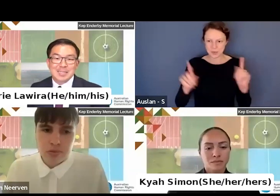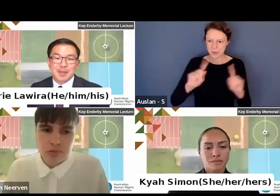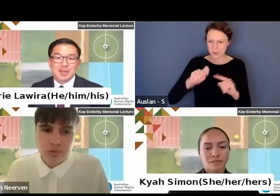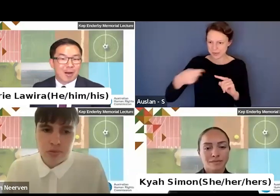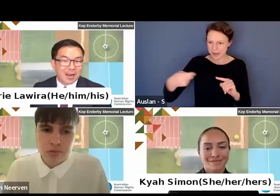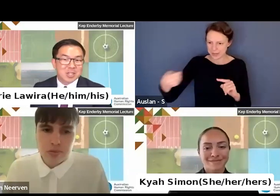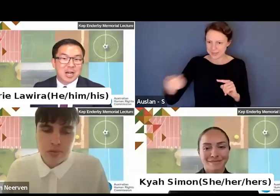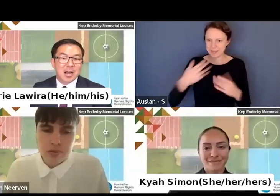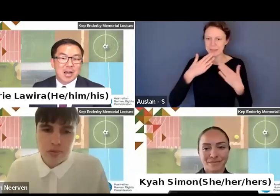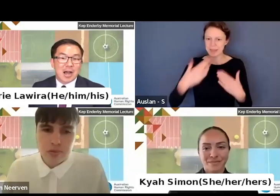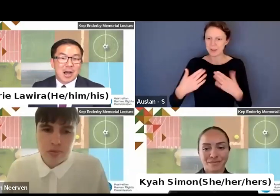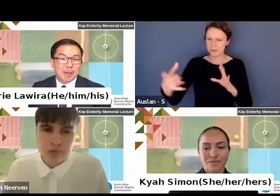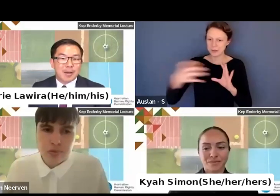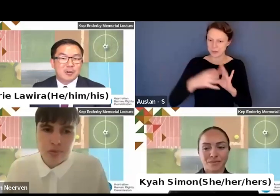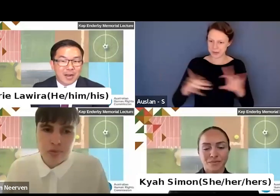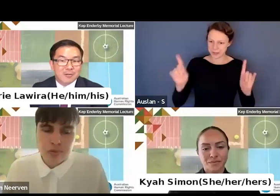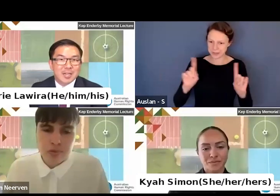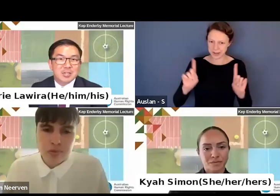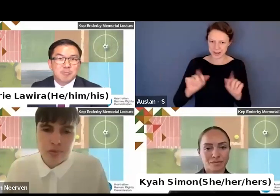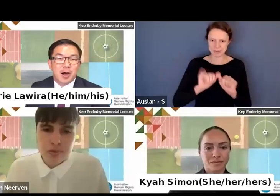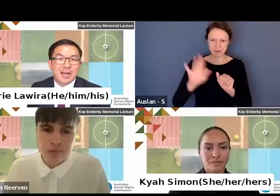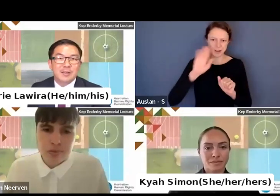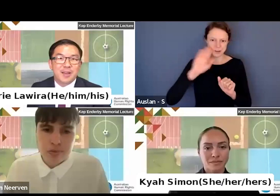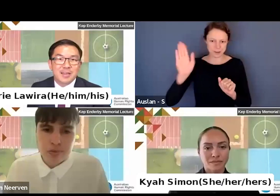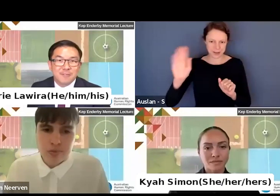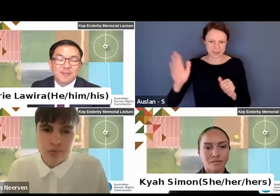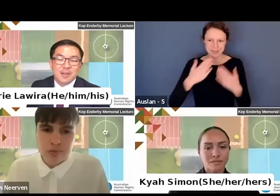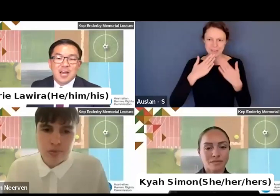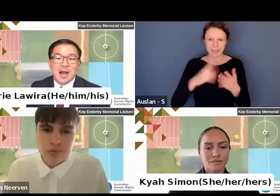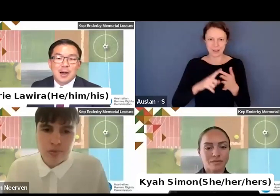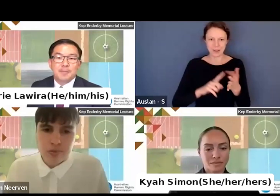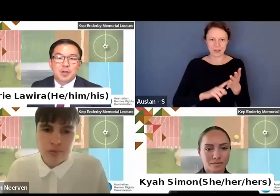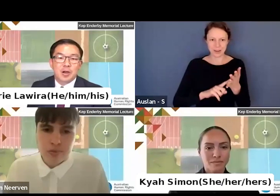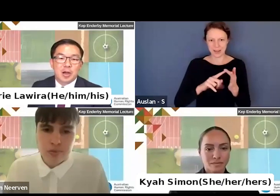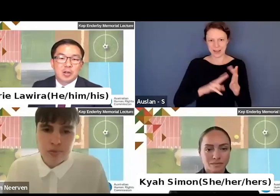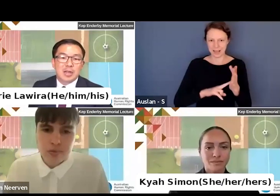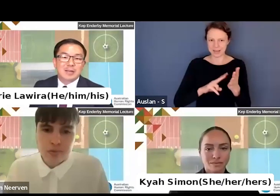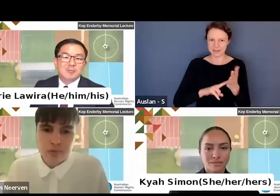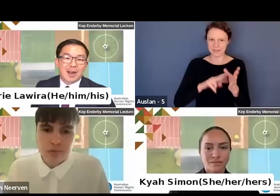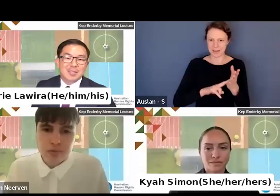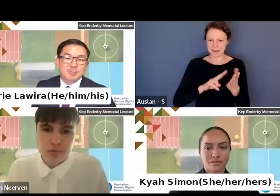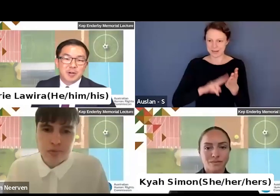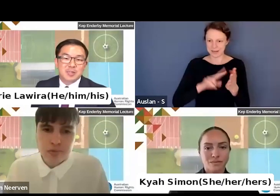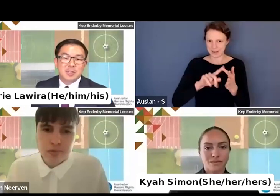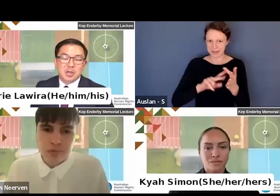It's been a great lecture and a great oration by Ellen Bennett, even great experience.